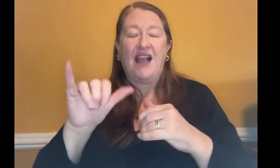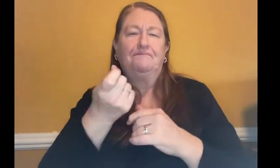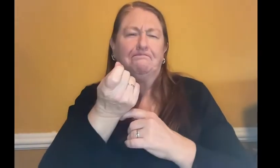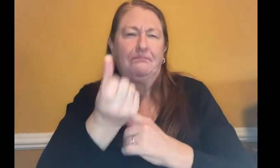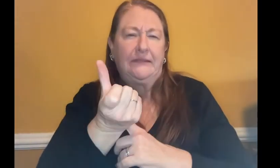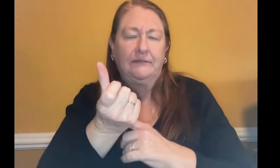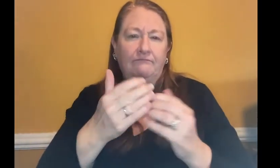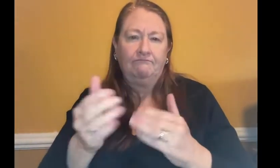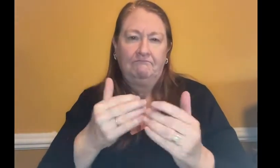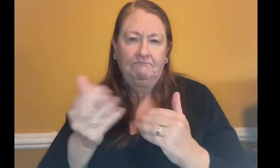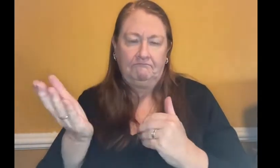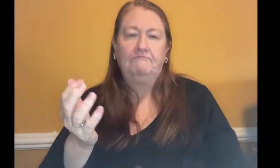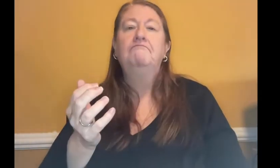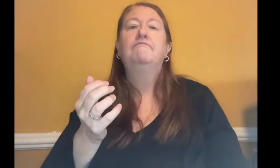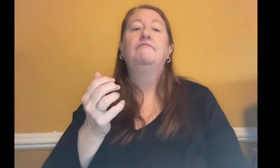However meeting synchronously is very little as a fully online class.